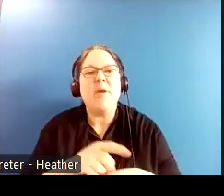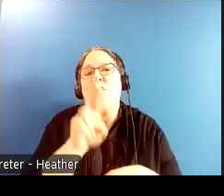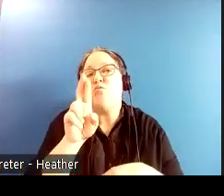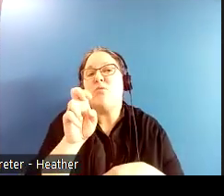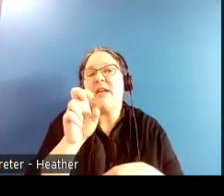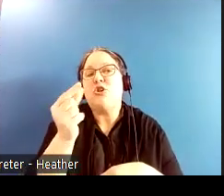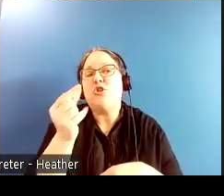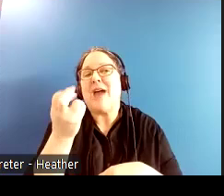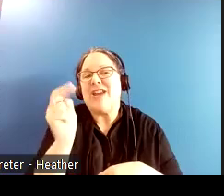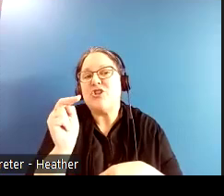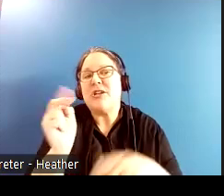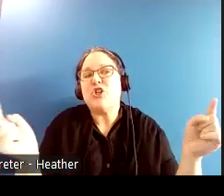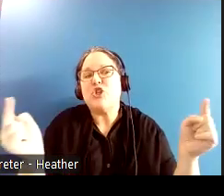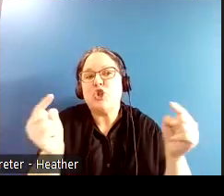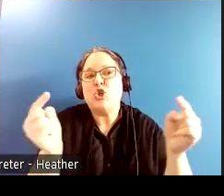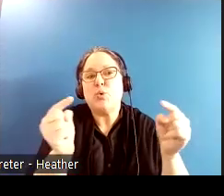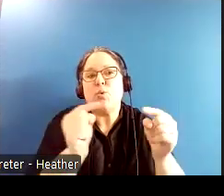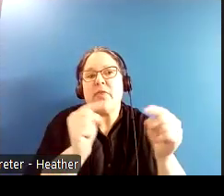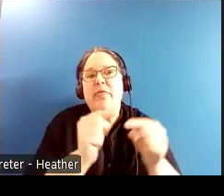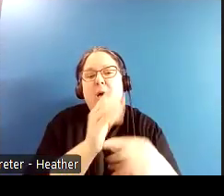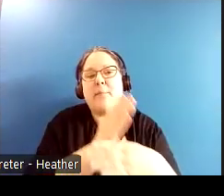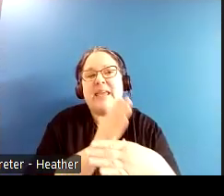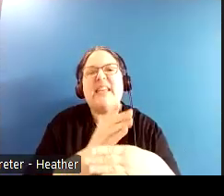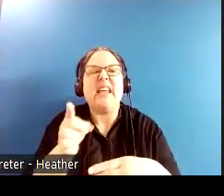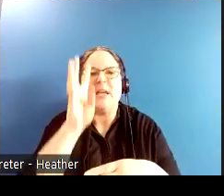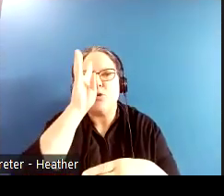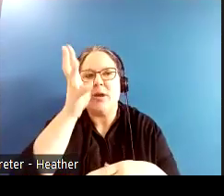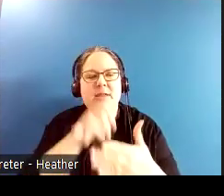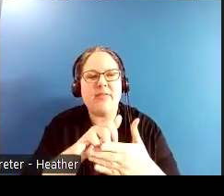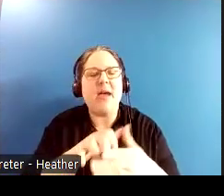uh or the measurement of individual differences, Gton does that. He's also the discoverer uh or